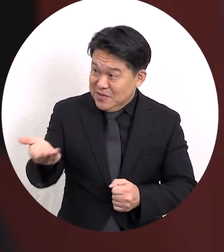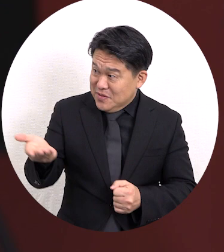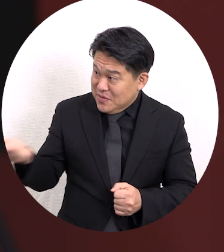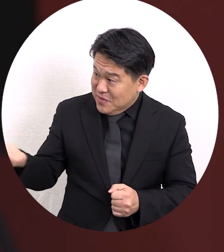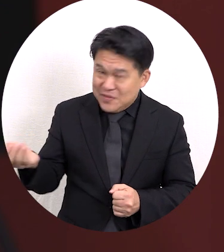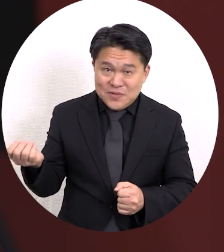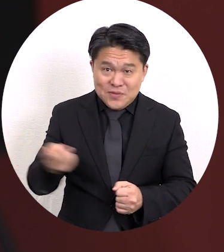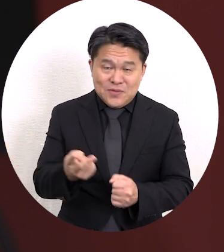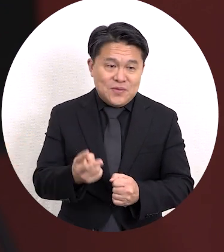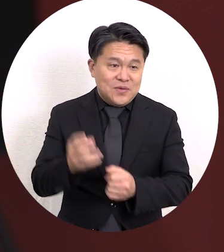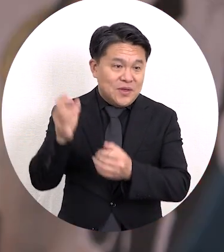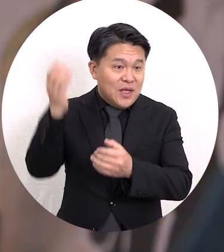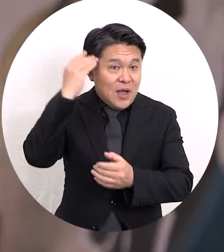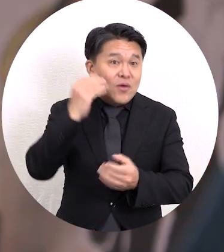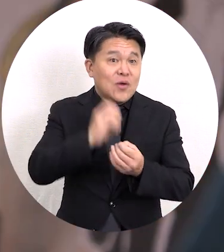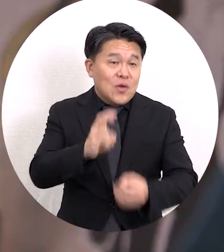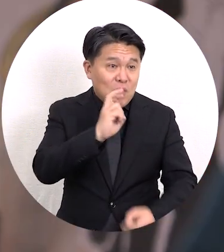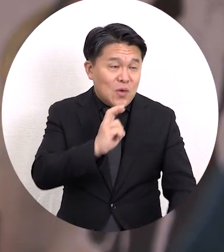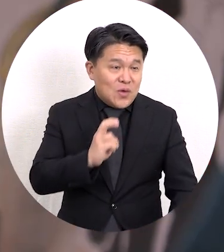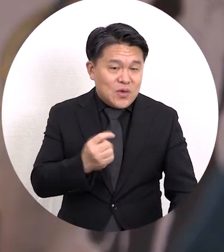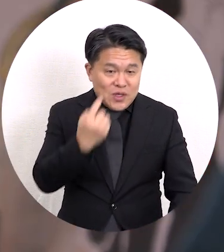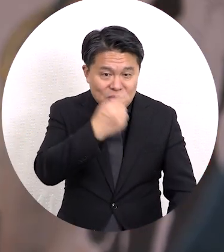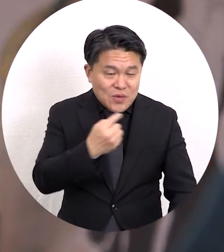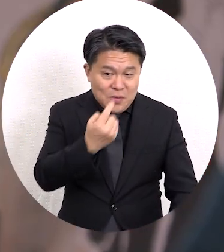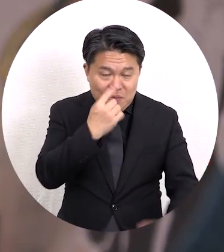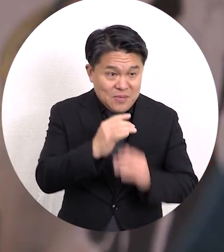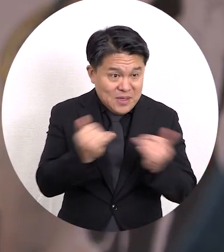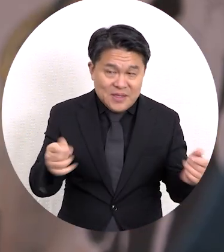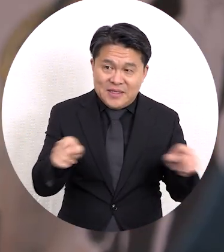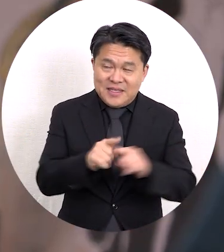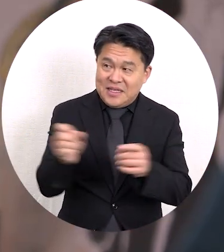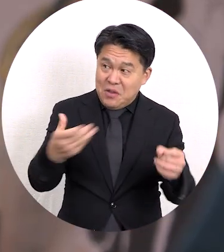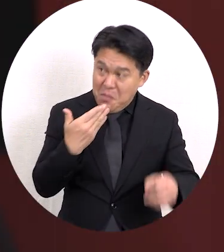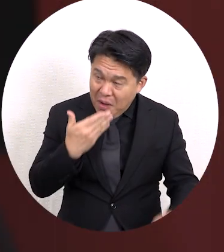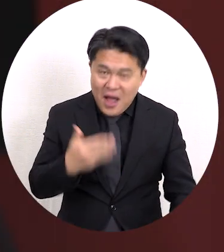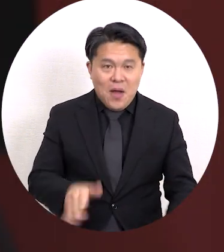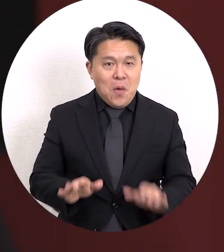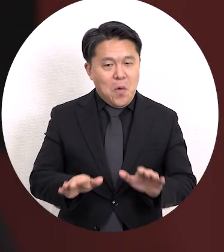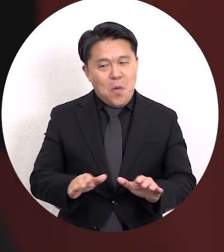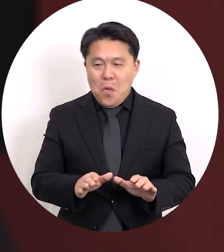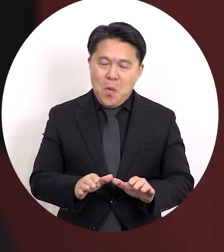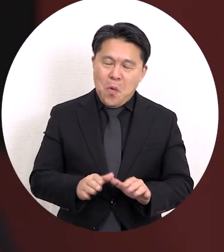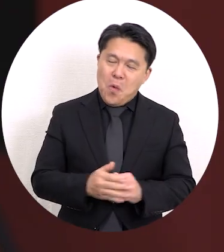and a teacher of traditional Korean music theory.